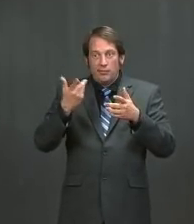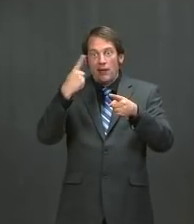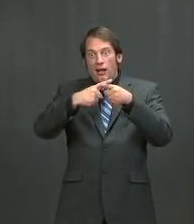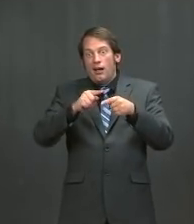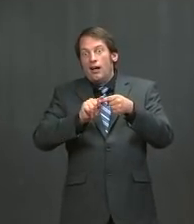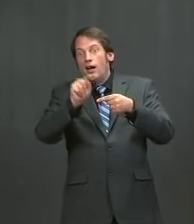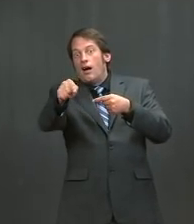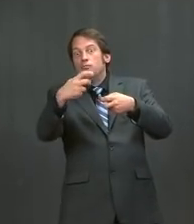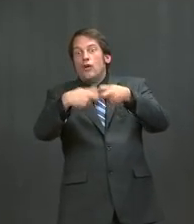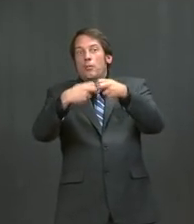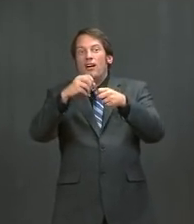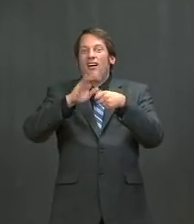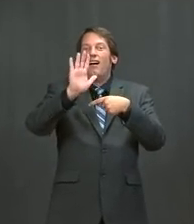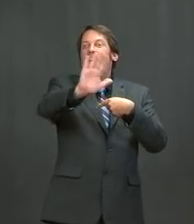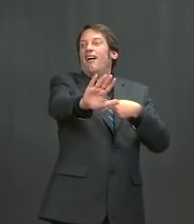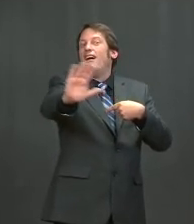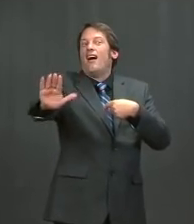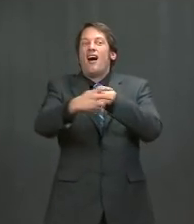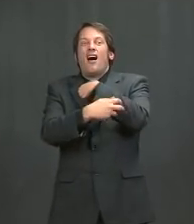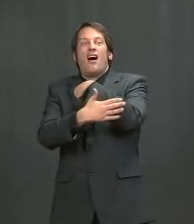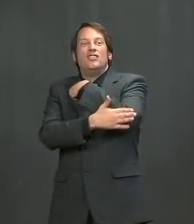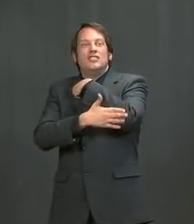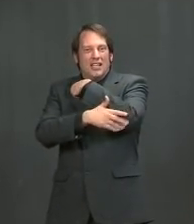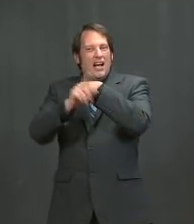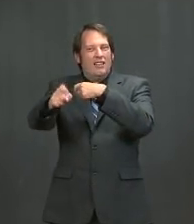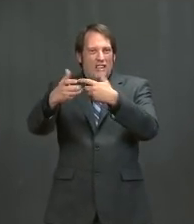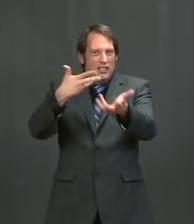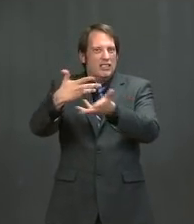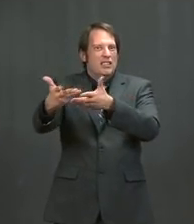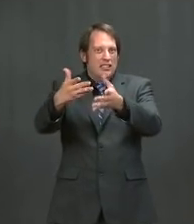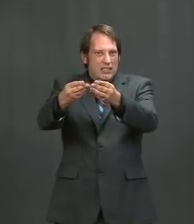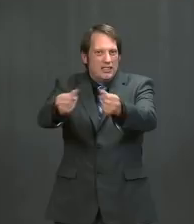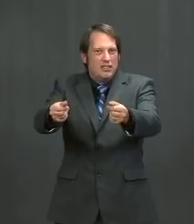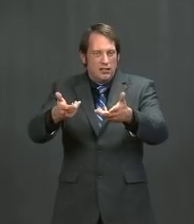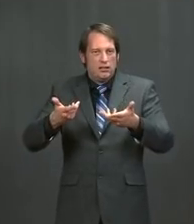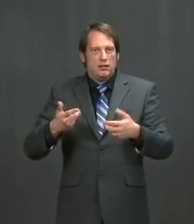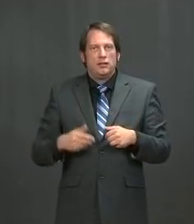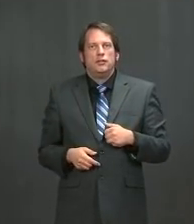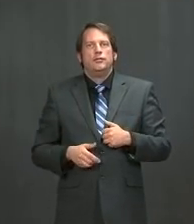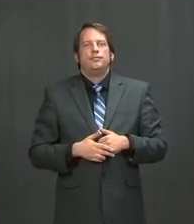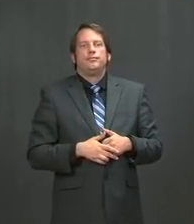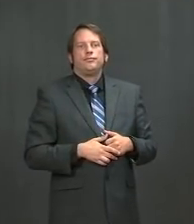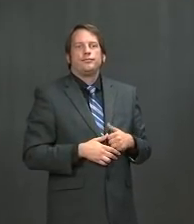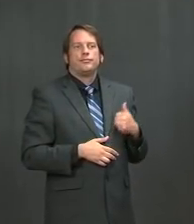the funding that was cut during the Trump administration, or are there additional things